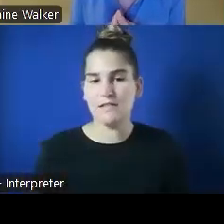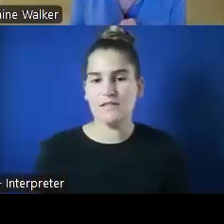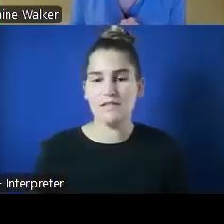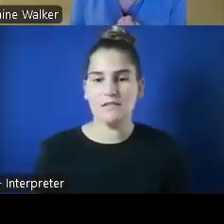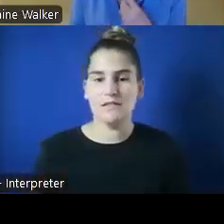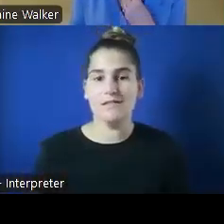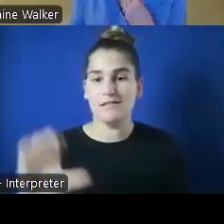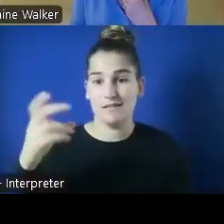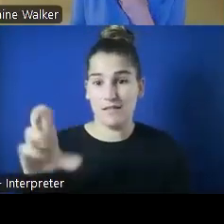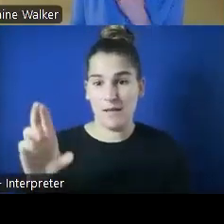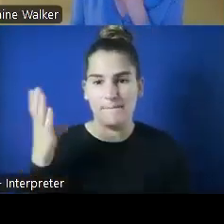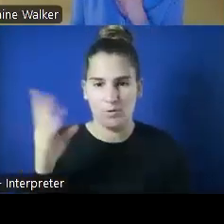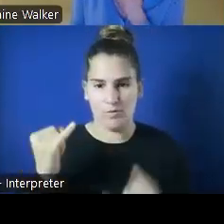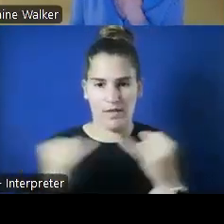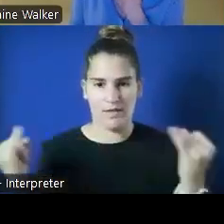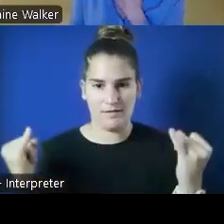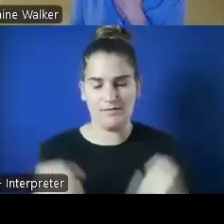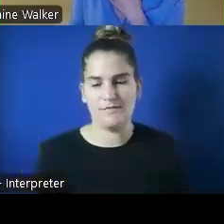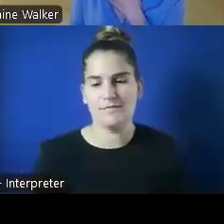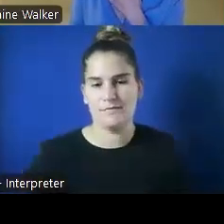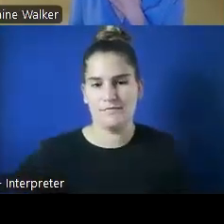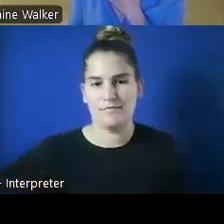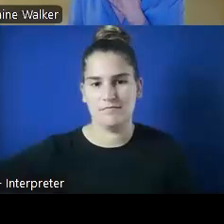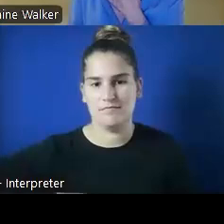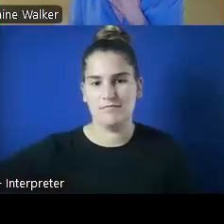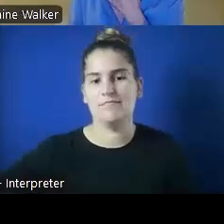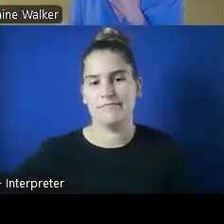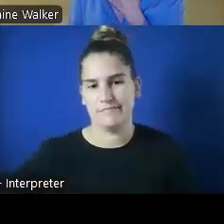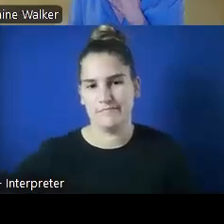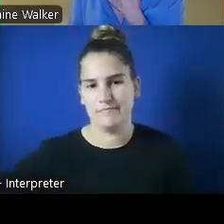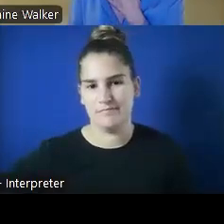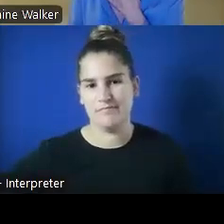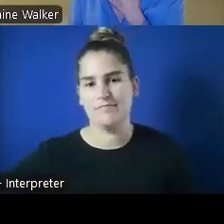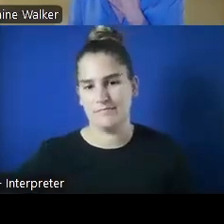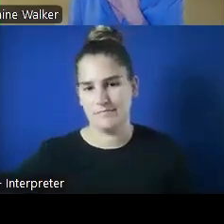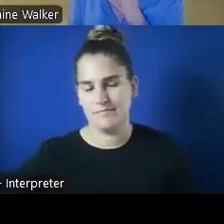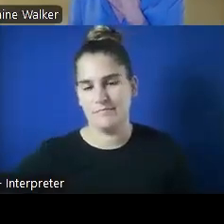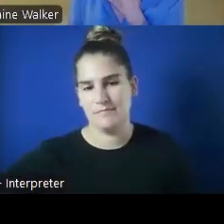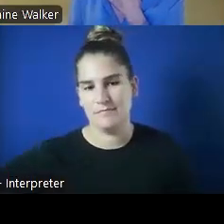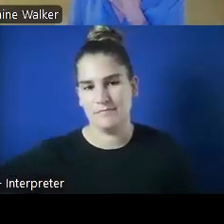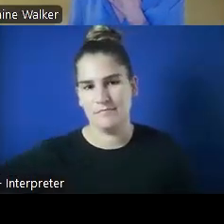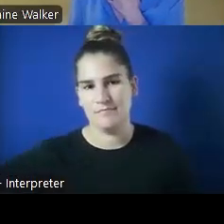clinical high-risk or the uh blue lines of the clinical high-risk youth uh and then the green